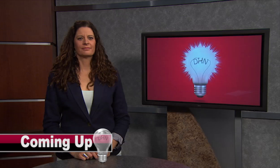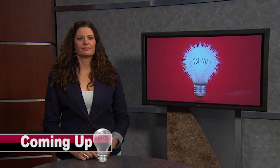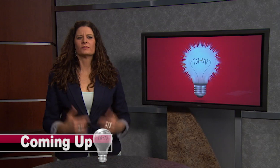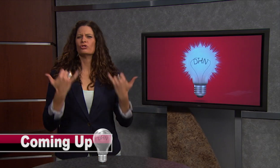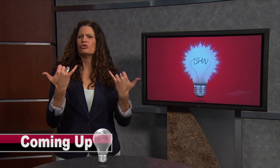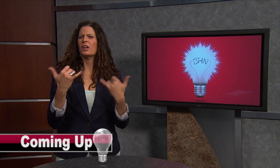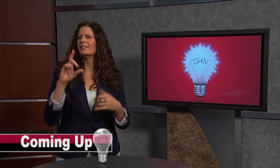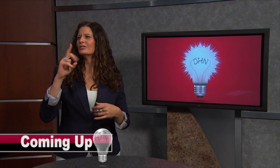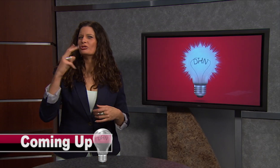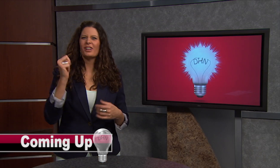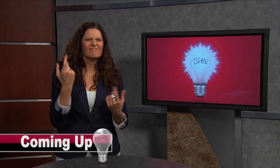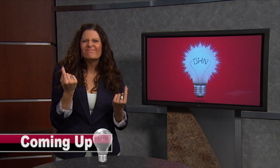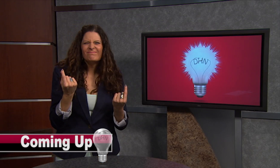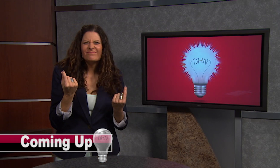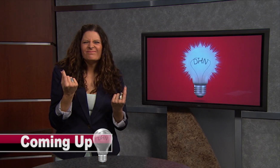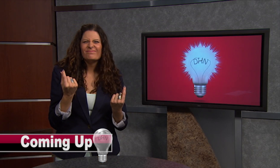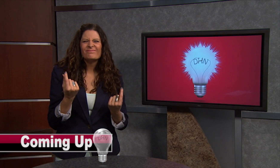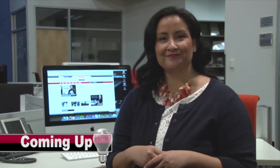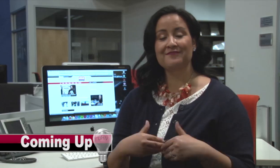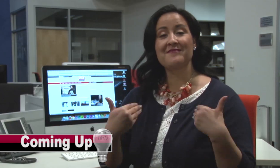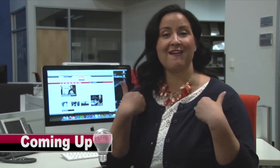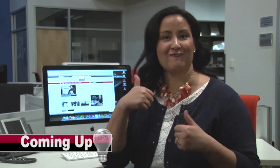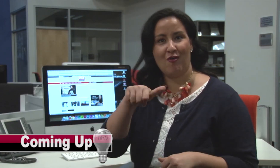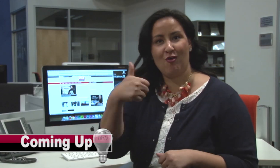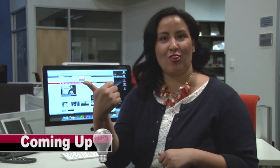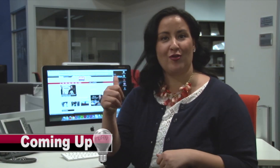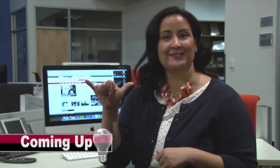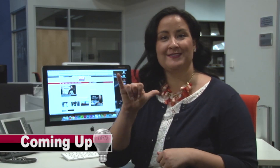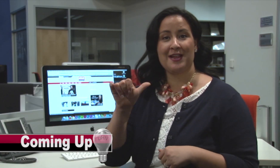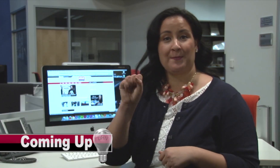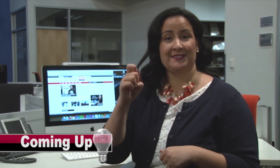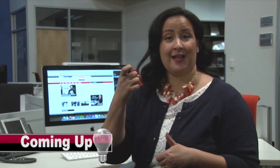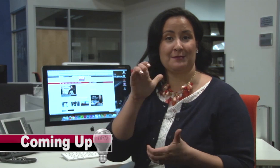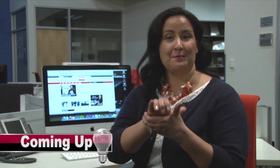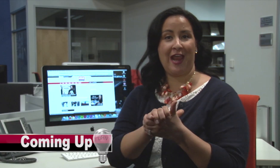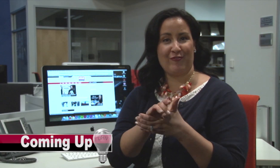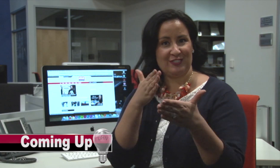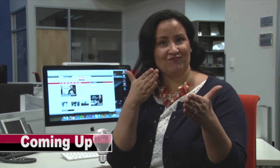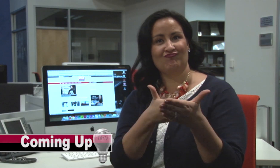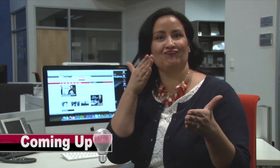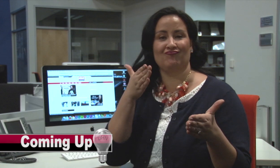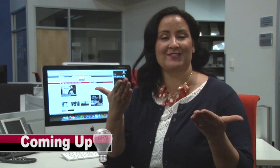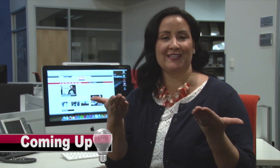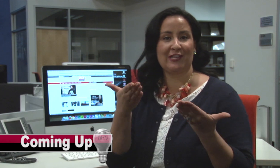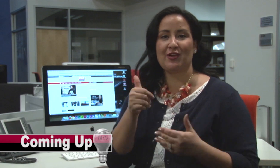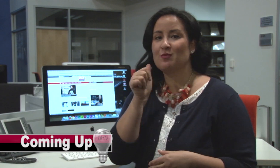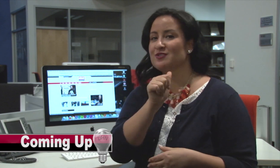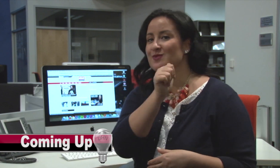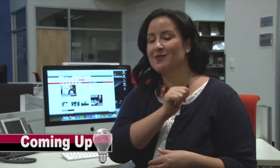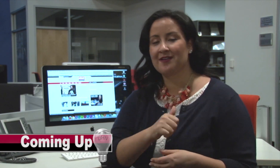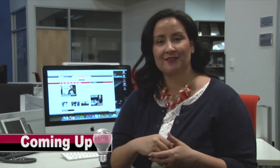COMING UP ON DHN ARIZONANS ARE ADDING ANOTHER SAME-SEX MARRIAGE LAWSUIT TO THE LIST.